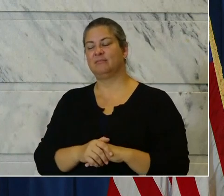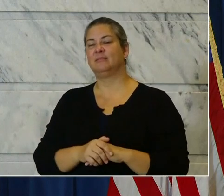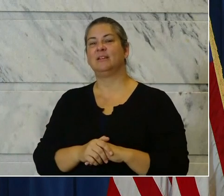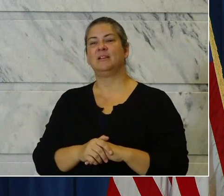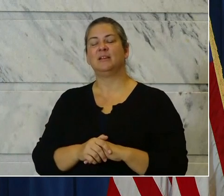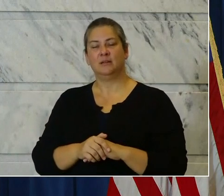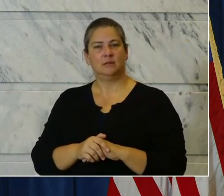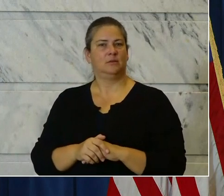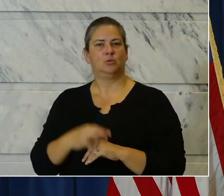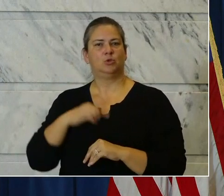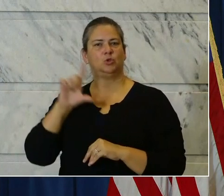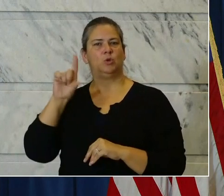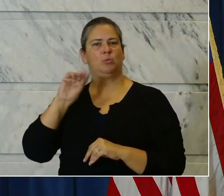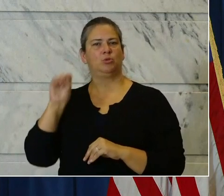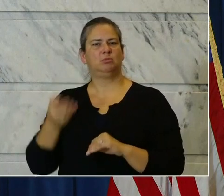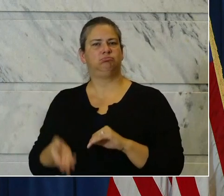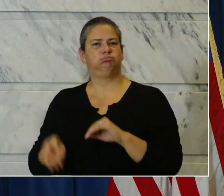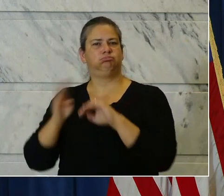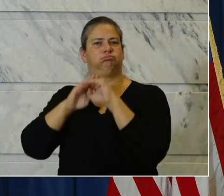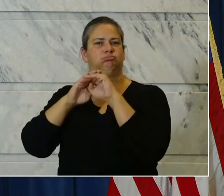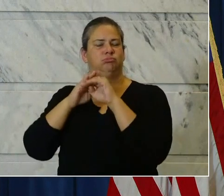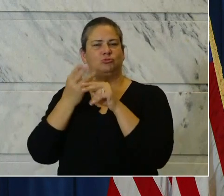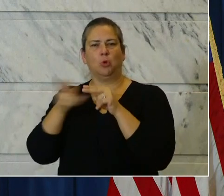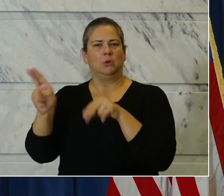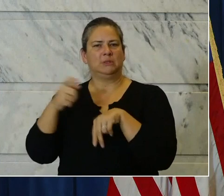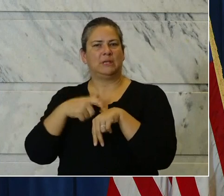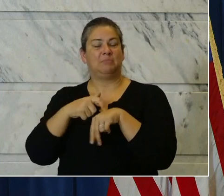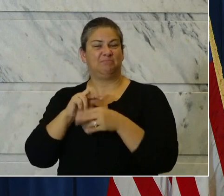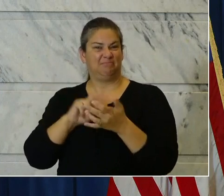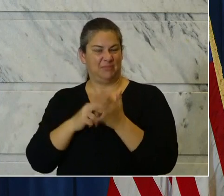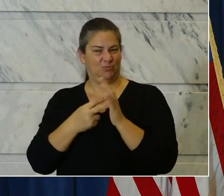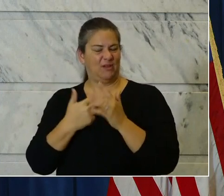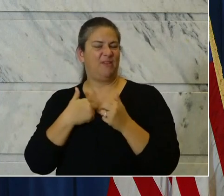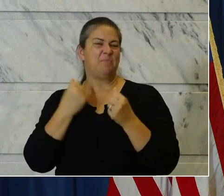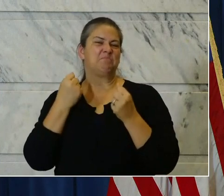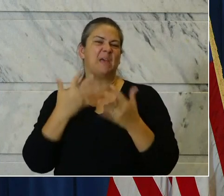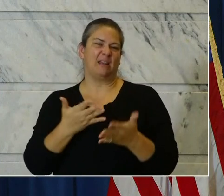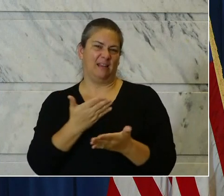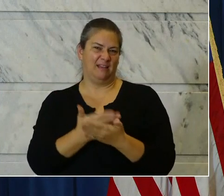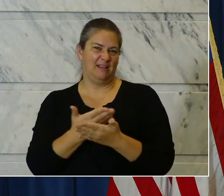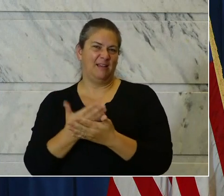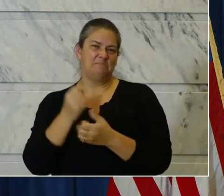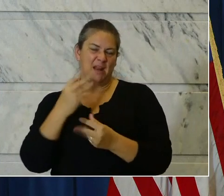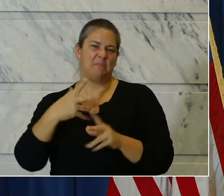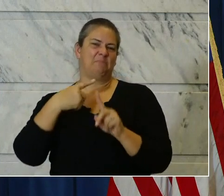THAT WE'VE ADDED 20% IN THAT